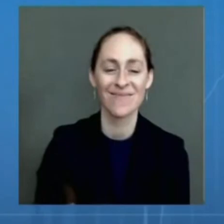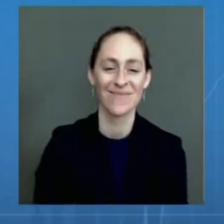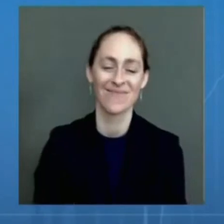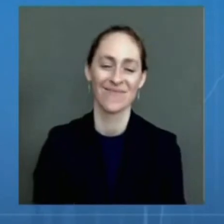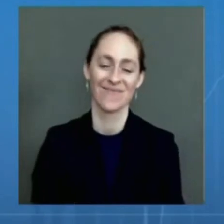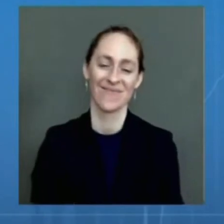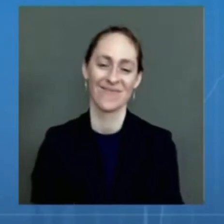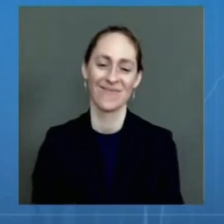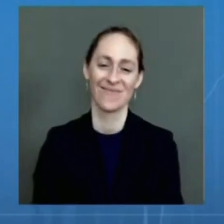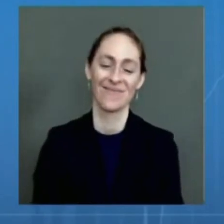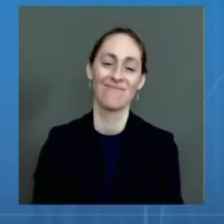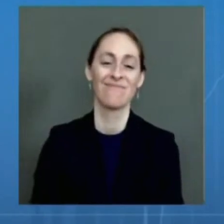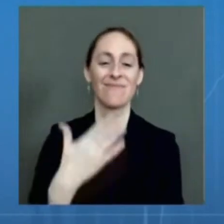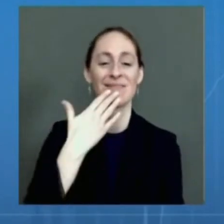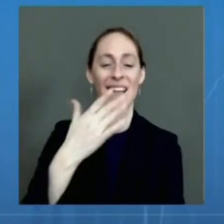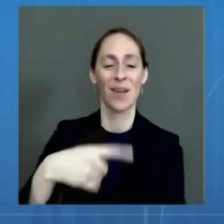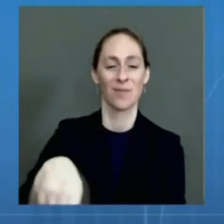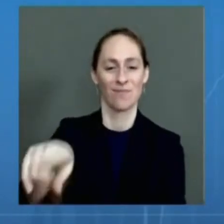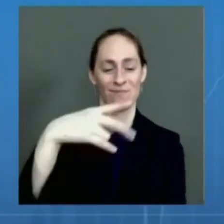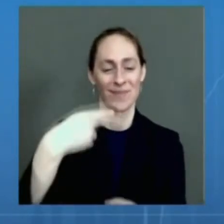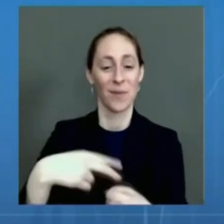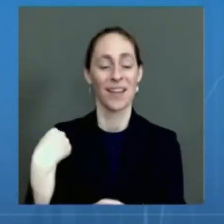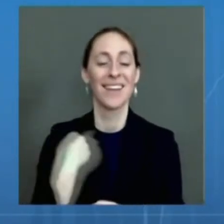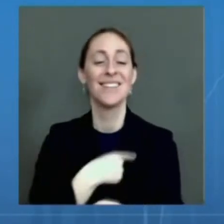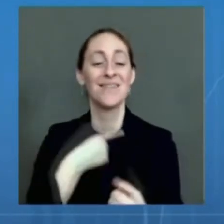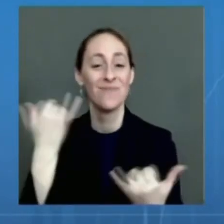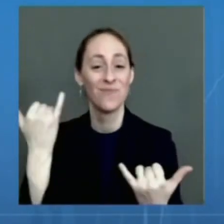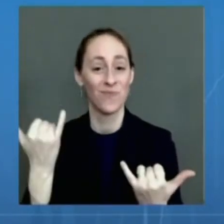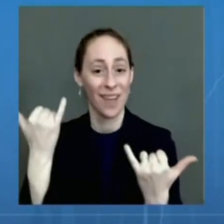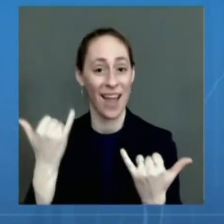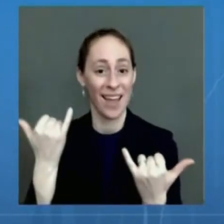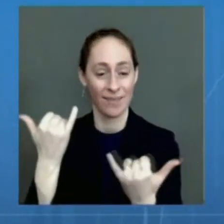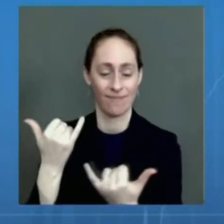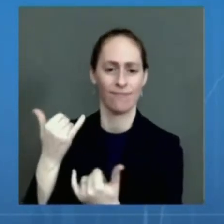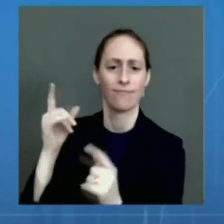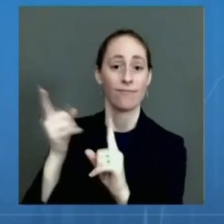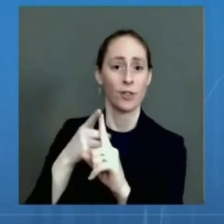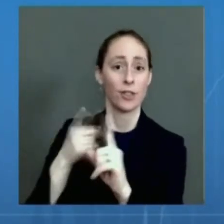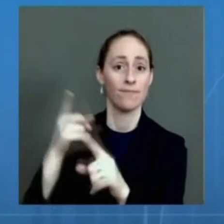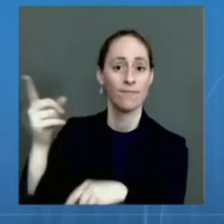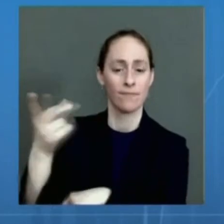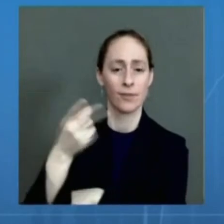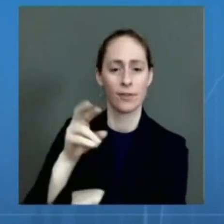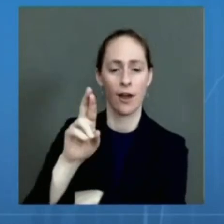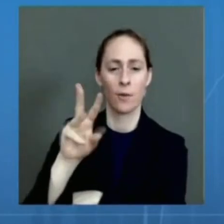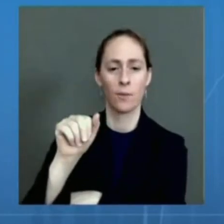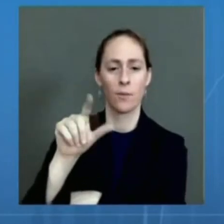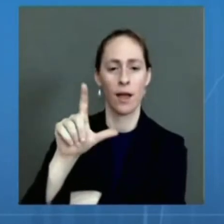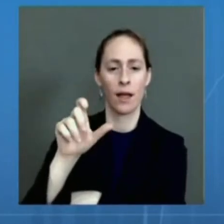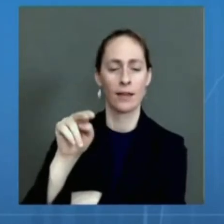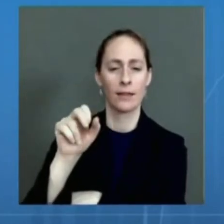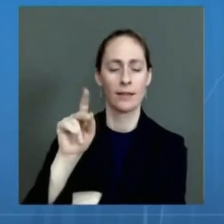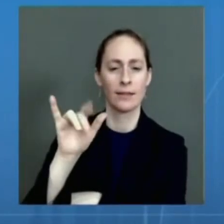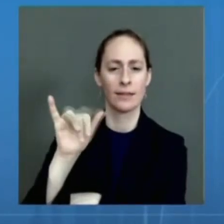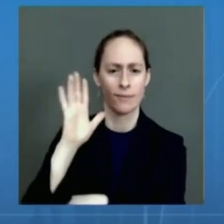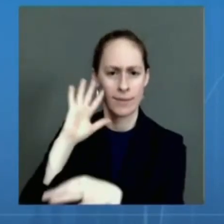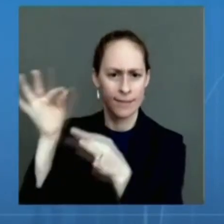GOOD MORNING AND THANKS FOR JOINING US. TODAY THE DOCTOR WILL GIVE AN OVER VIEW OF THE STATE OF THE